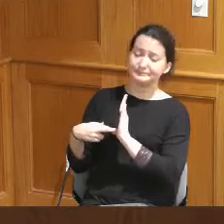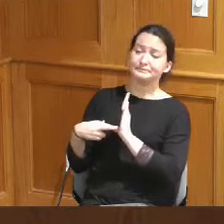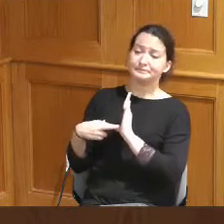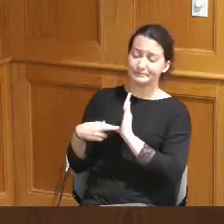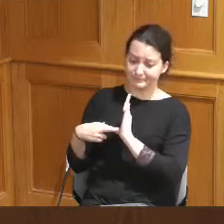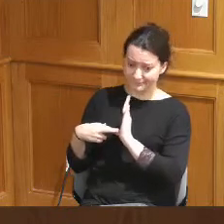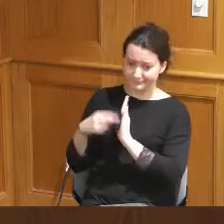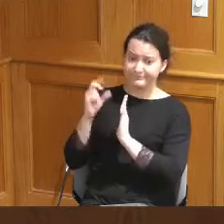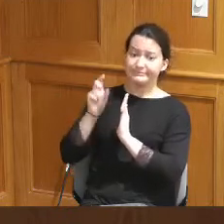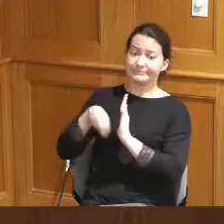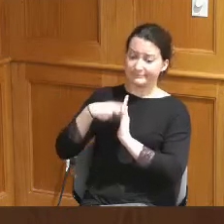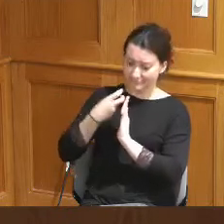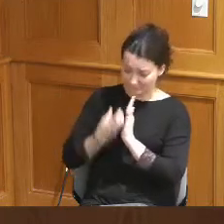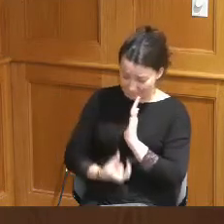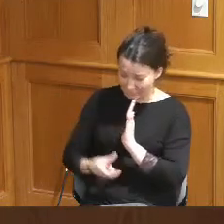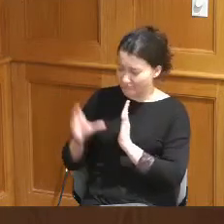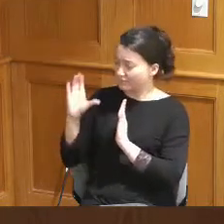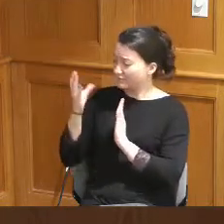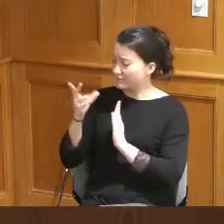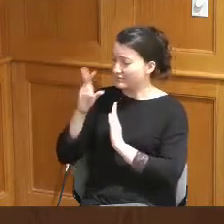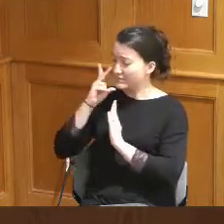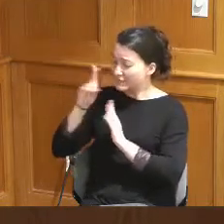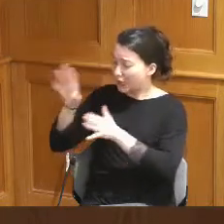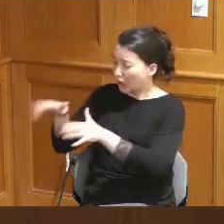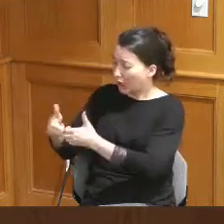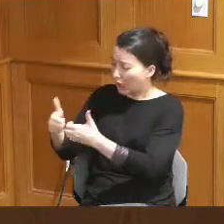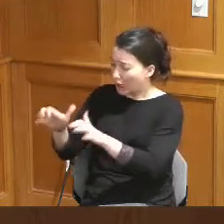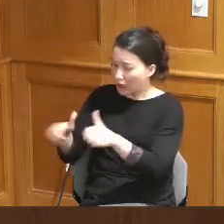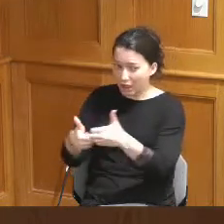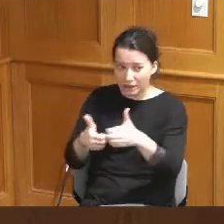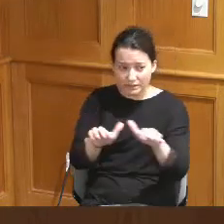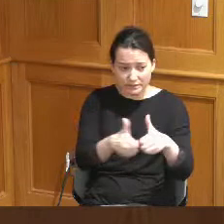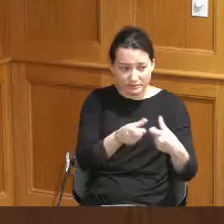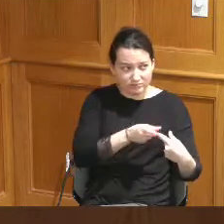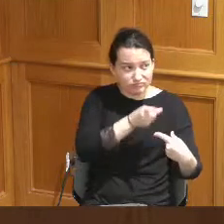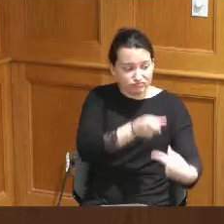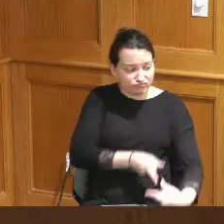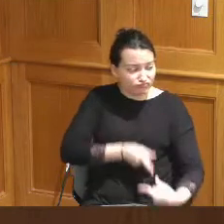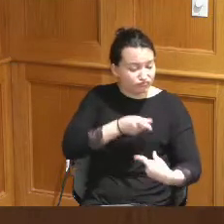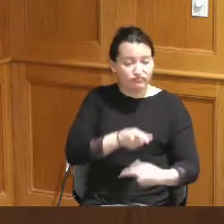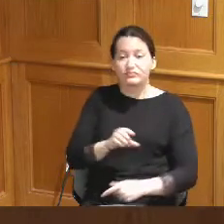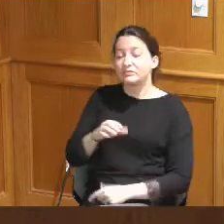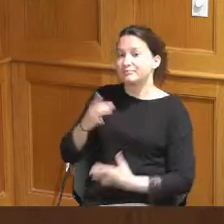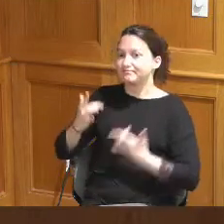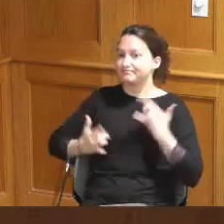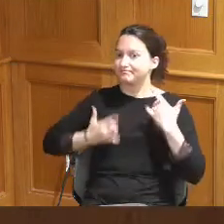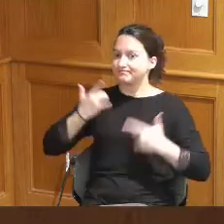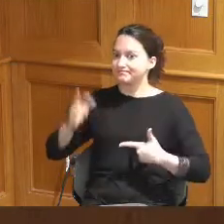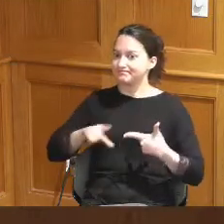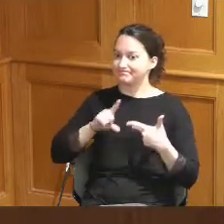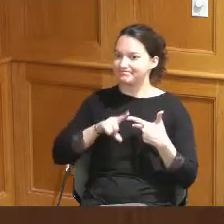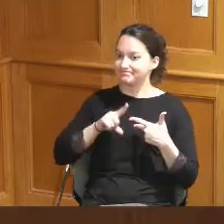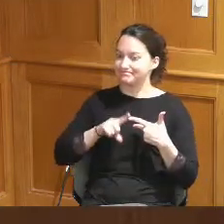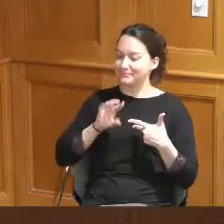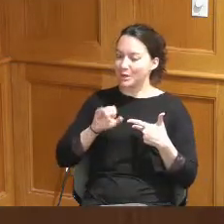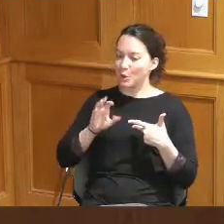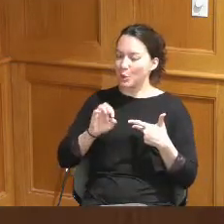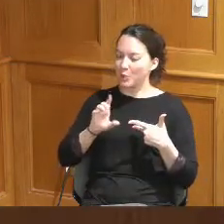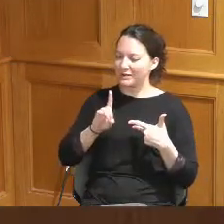areas and got to see a lot of the challenges I'm very excited that Elmwood Place is getting 285,000